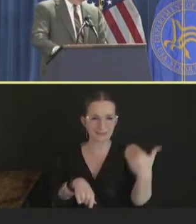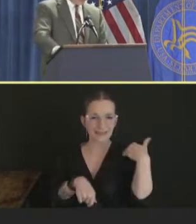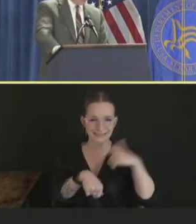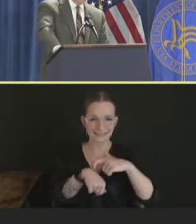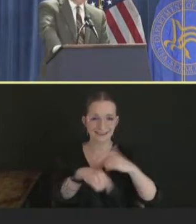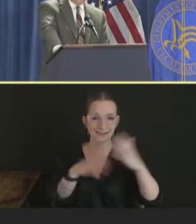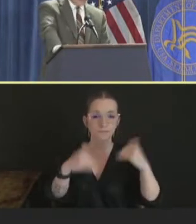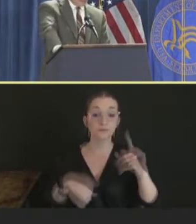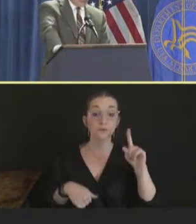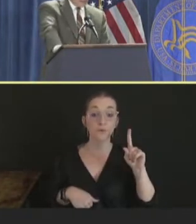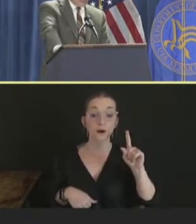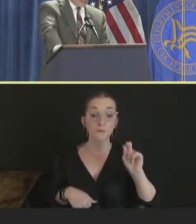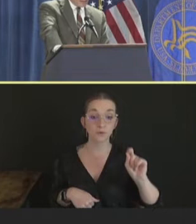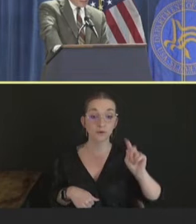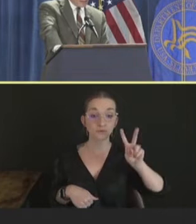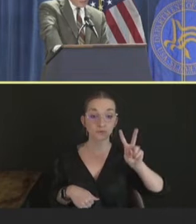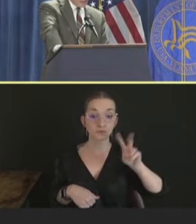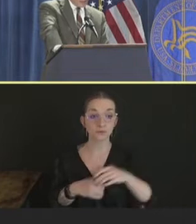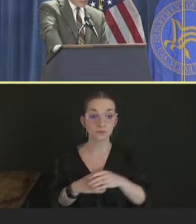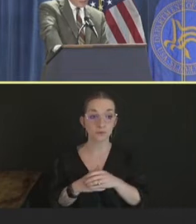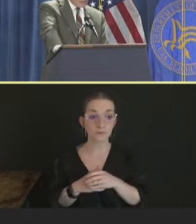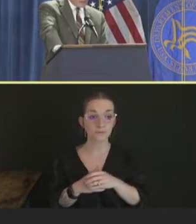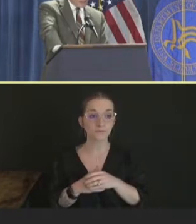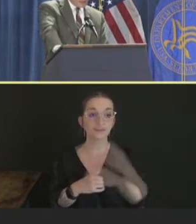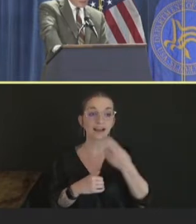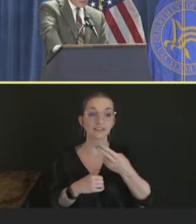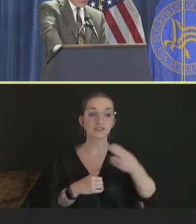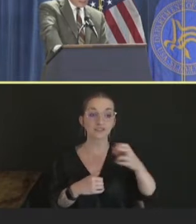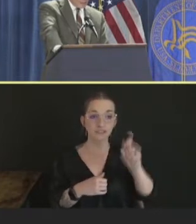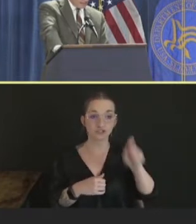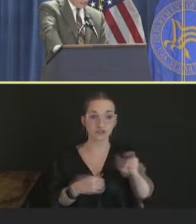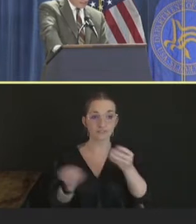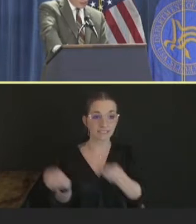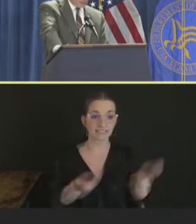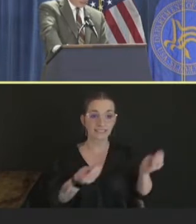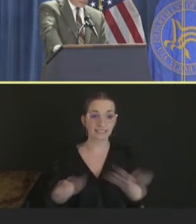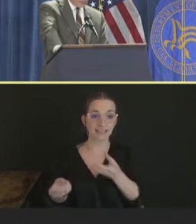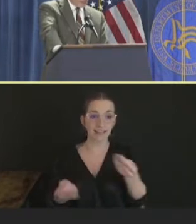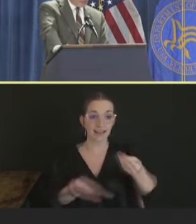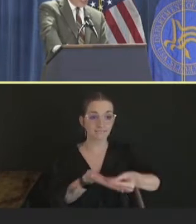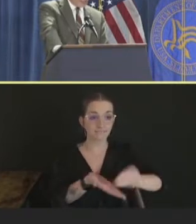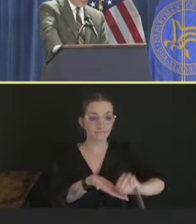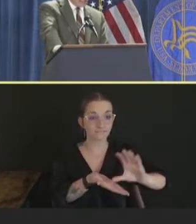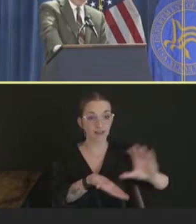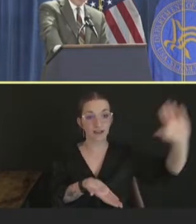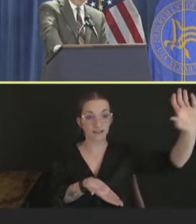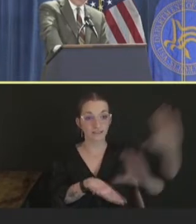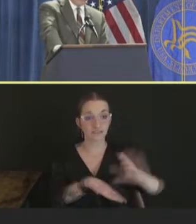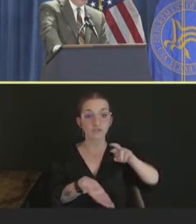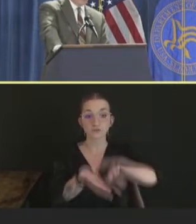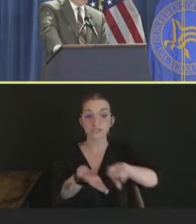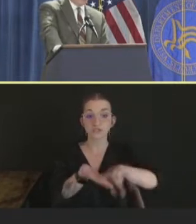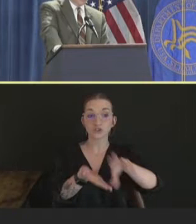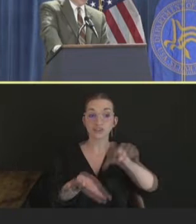1.2 that Health and Human Services should facilitate and fund research and data collection